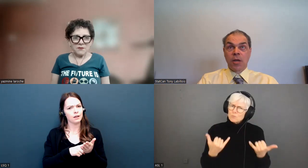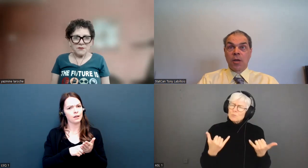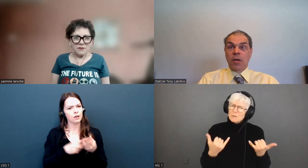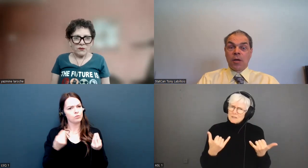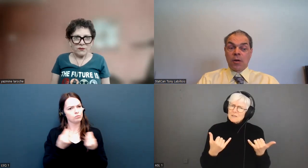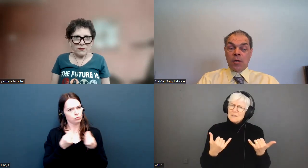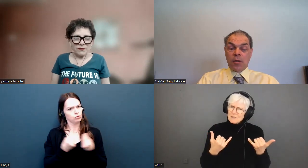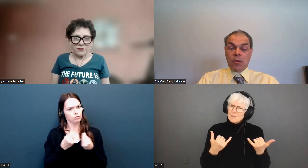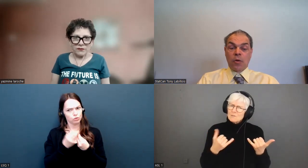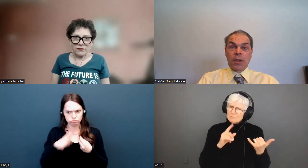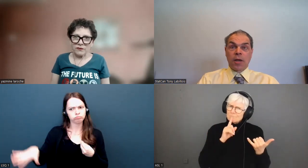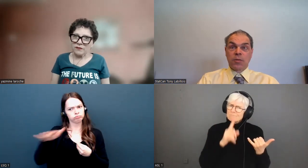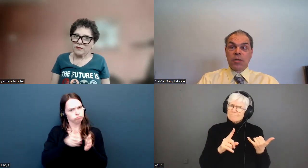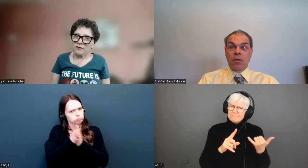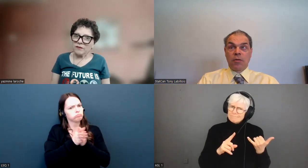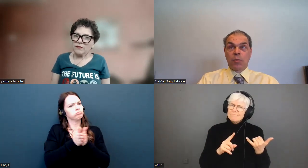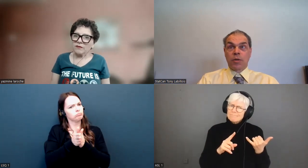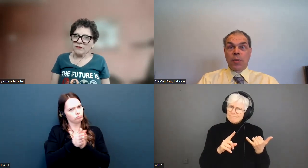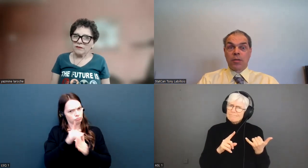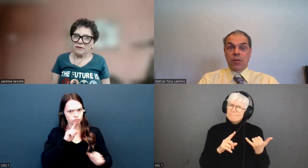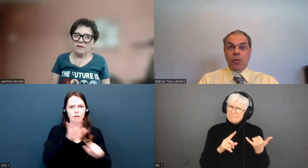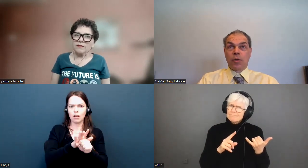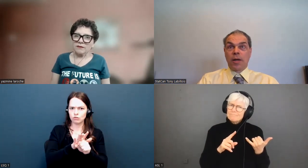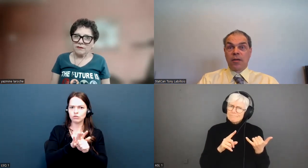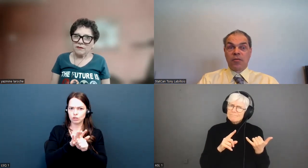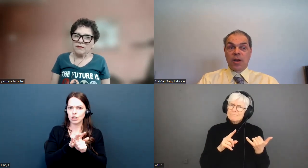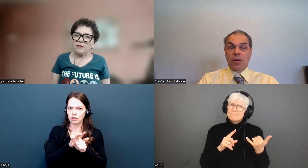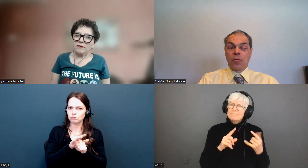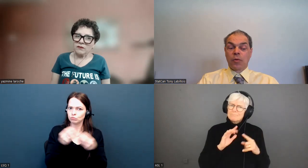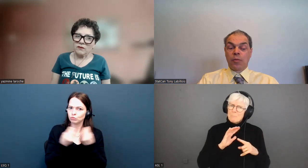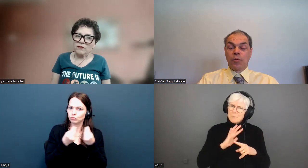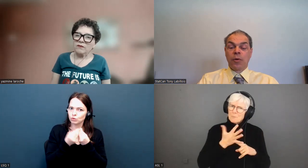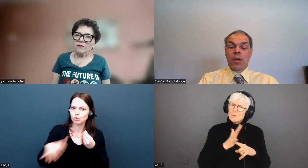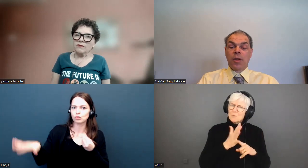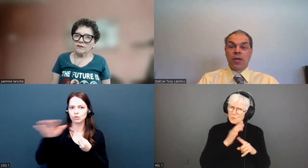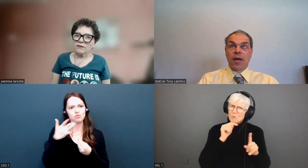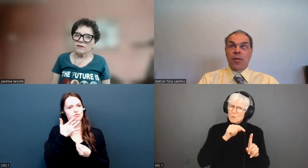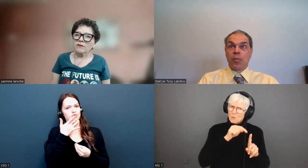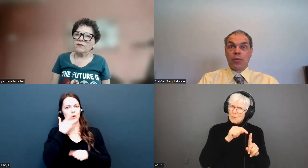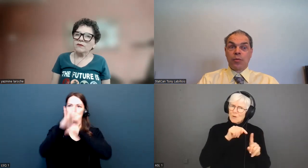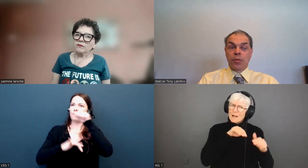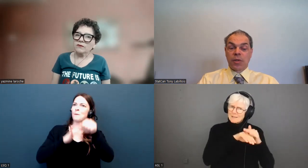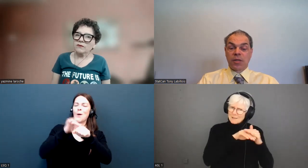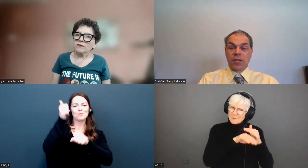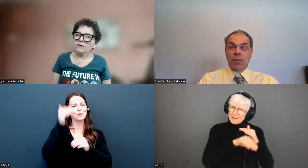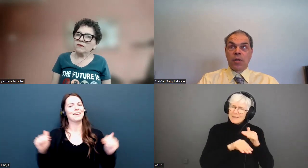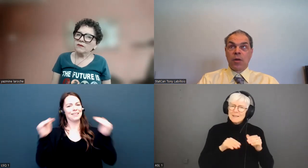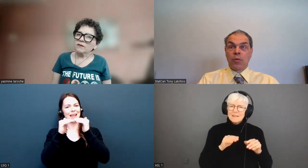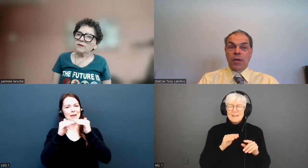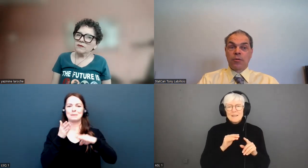I what it always made me I found it ironic and sad that in my time in the public service